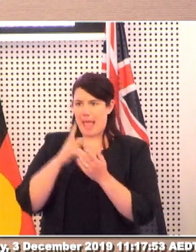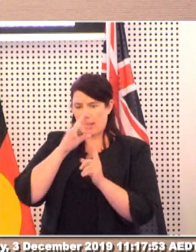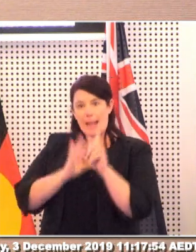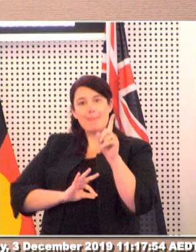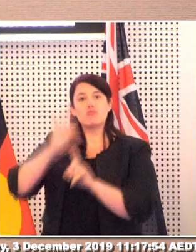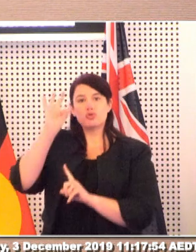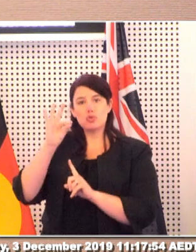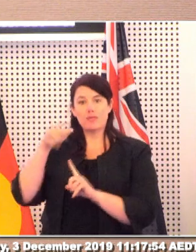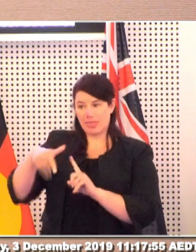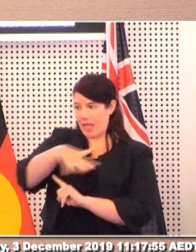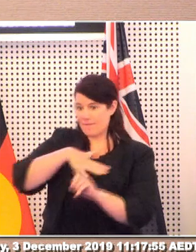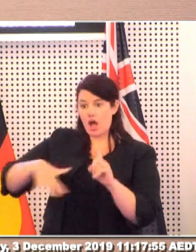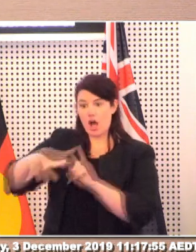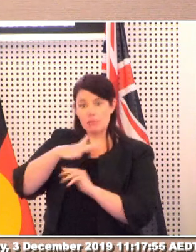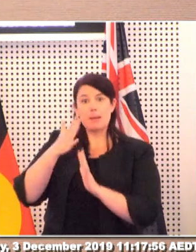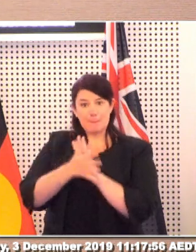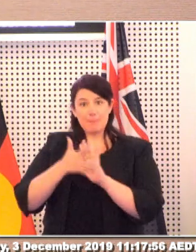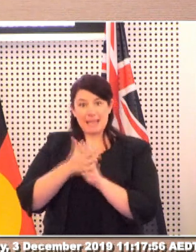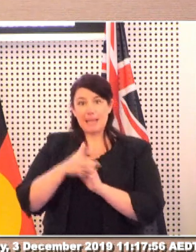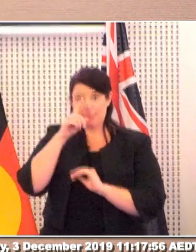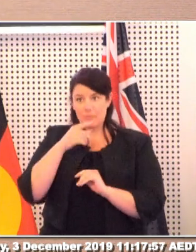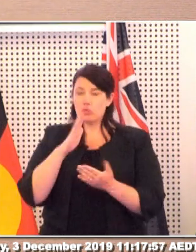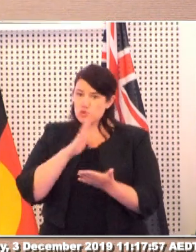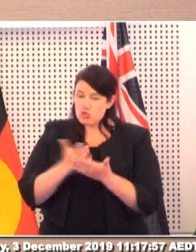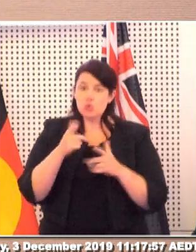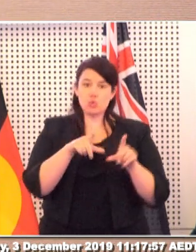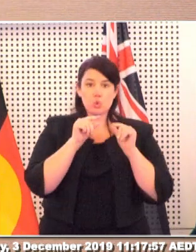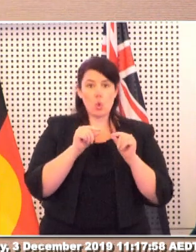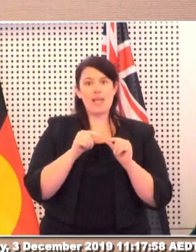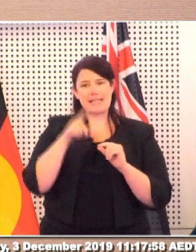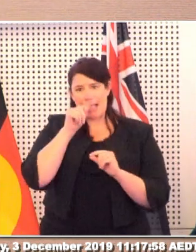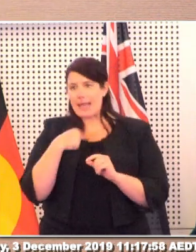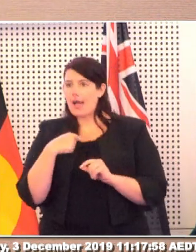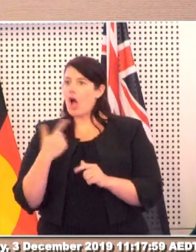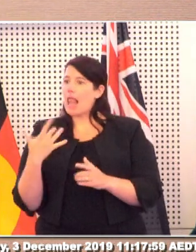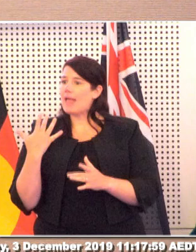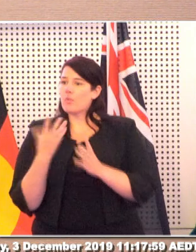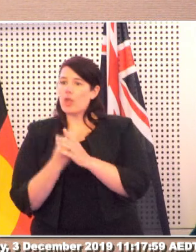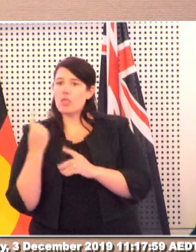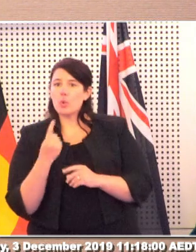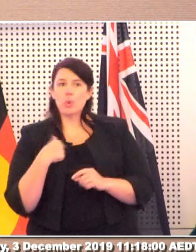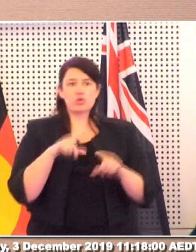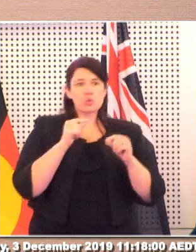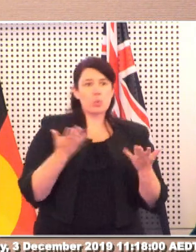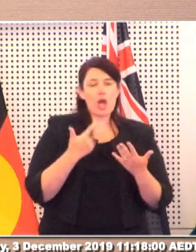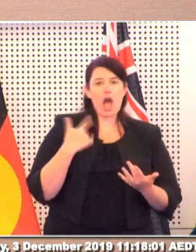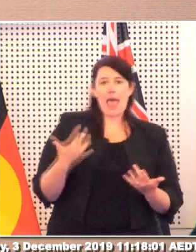so that people actually have proper choice and control while it persists, and that the time period in which